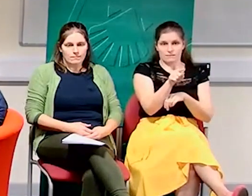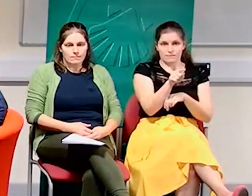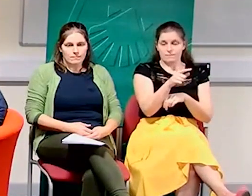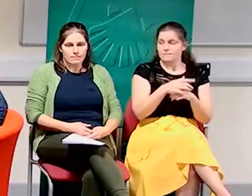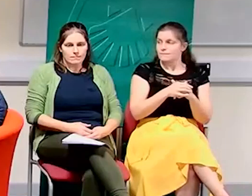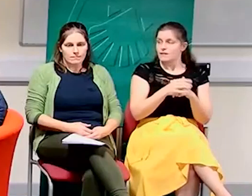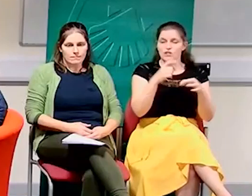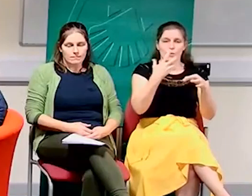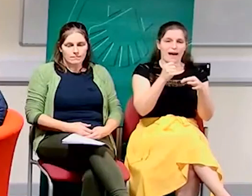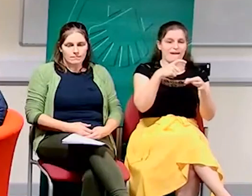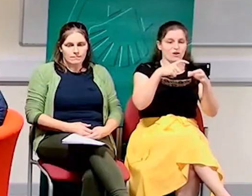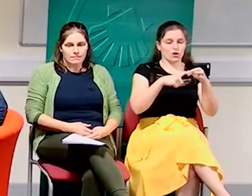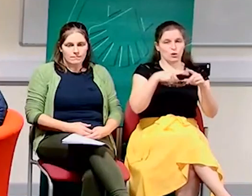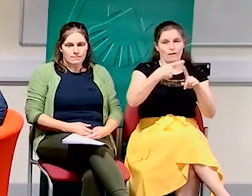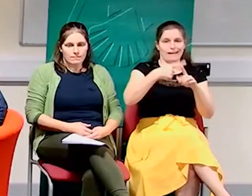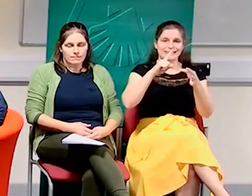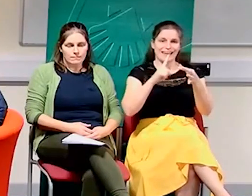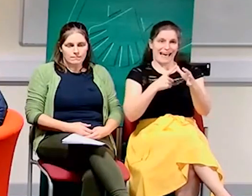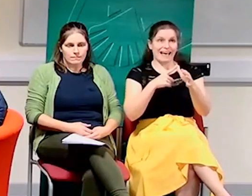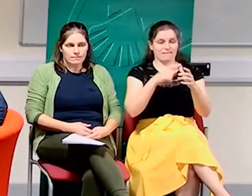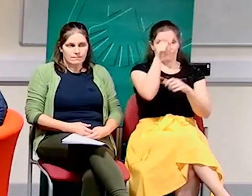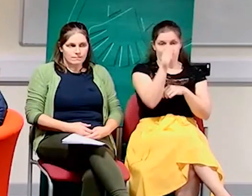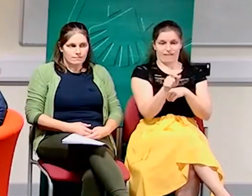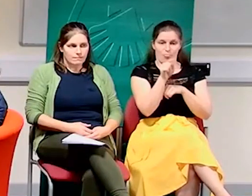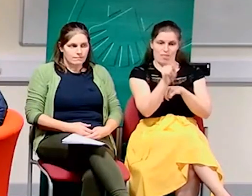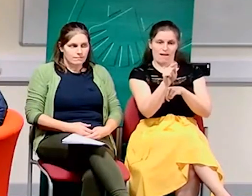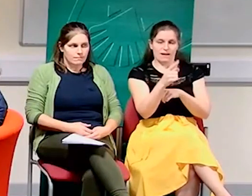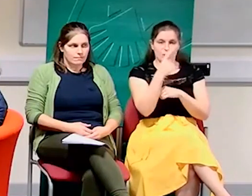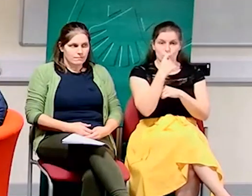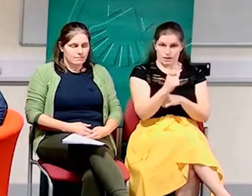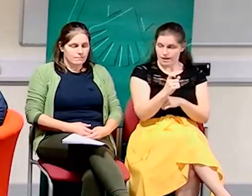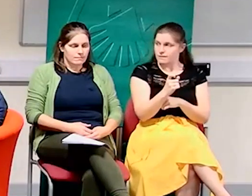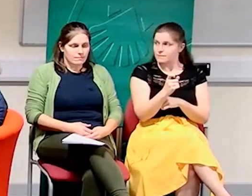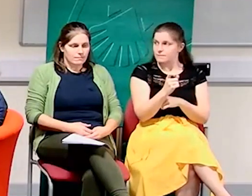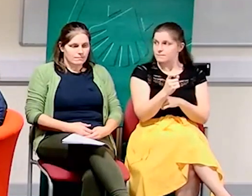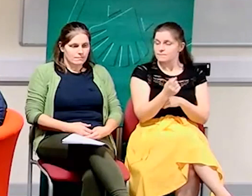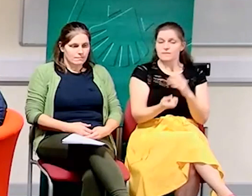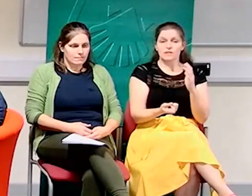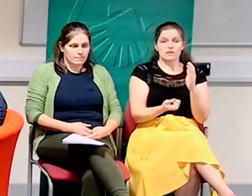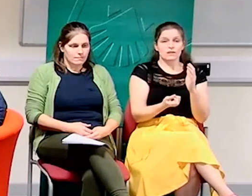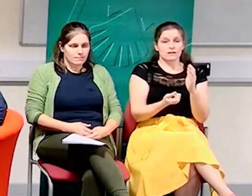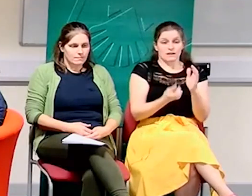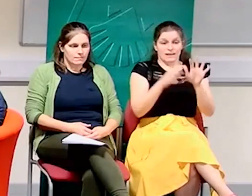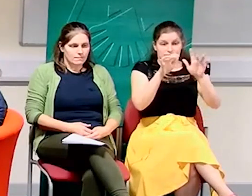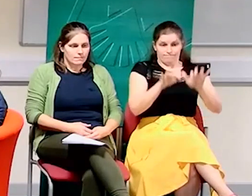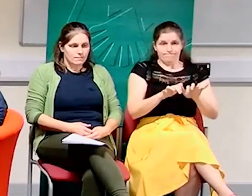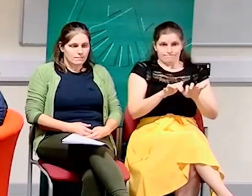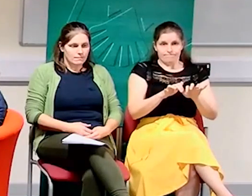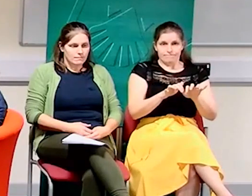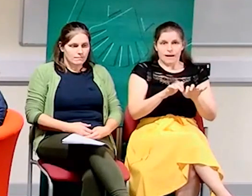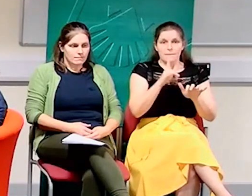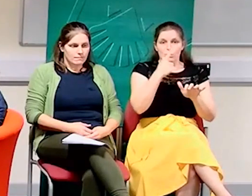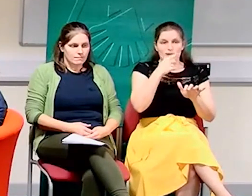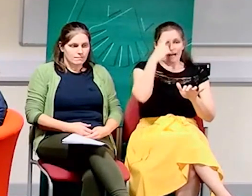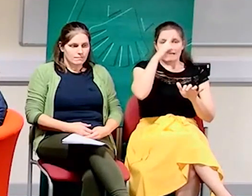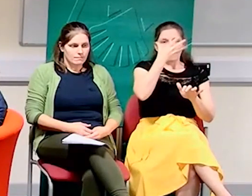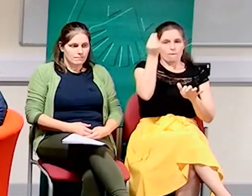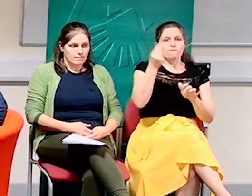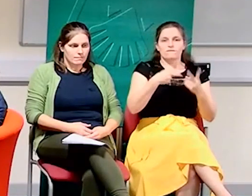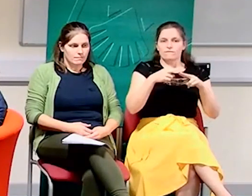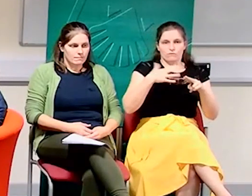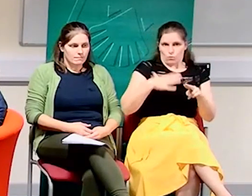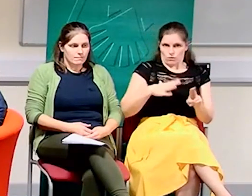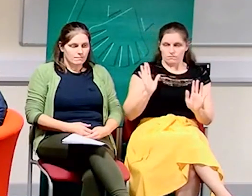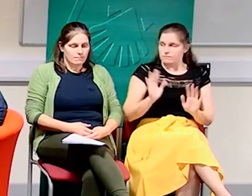Q&A function online and there is the opportunity to pose questions anonymously if you wish uh but